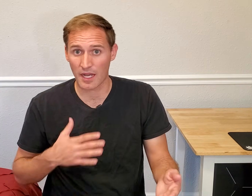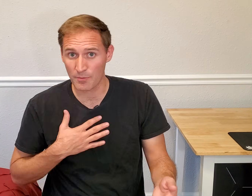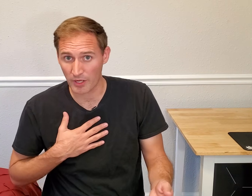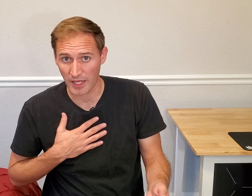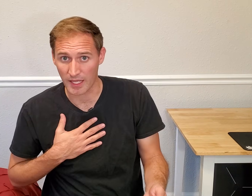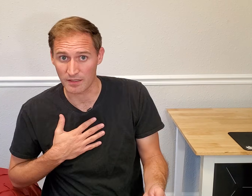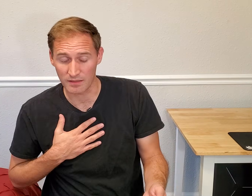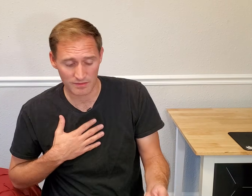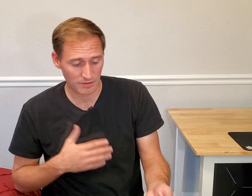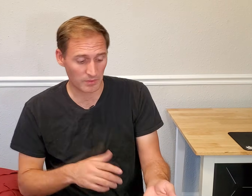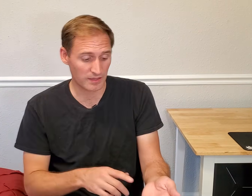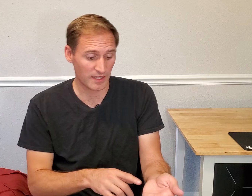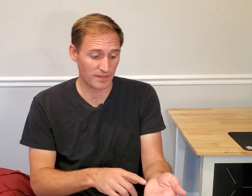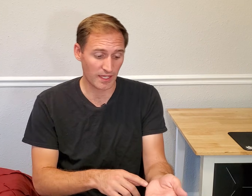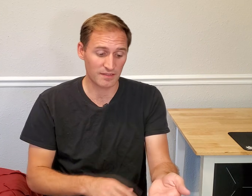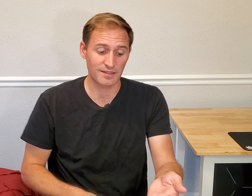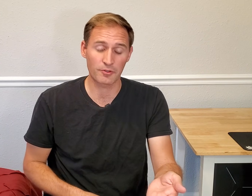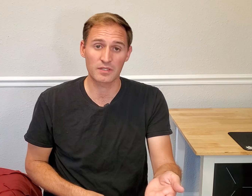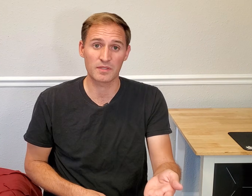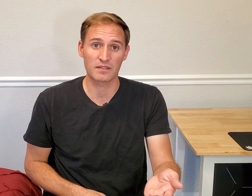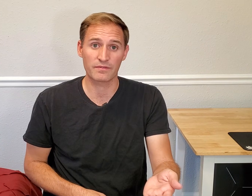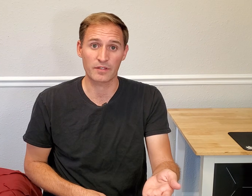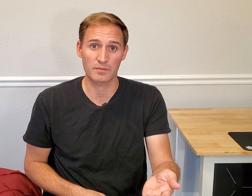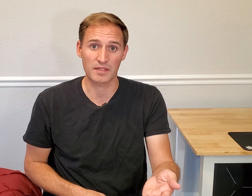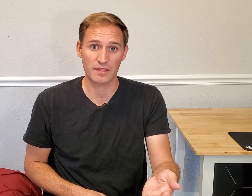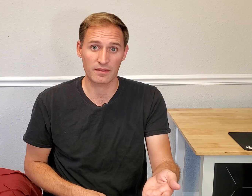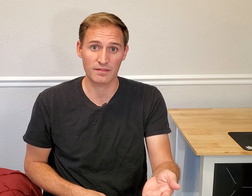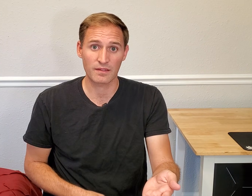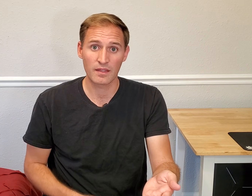I'm right-handed so my left hand is going to be in front of me like this and